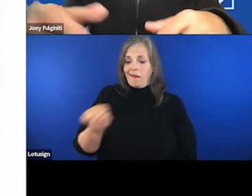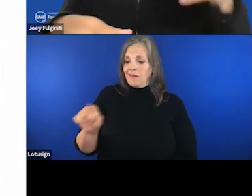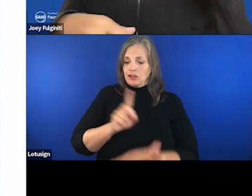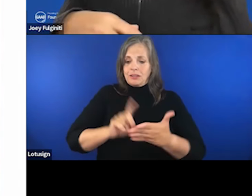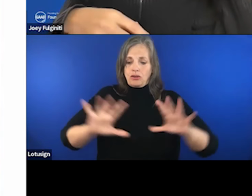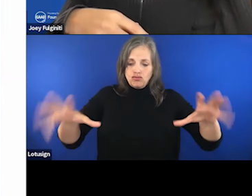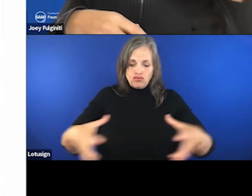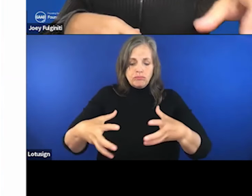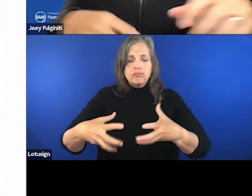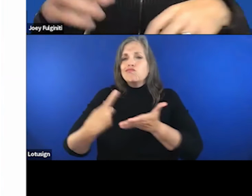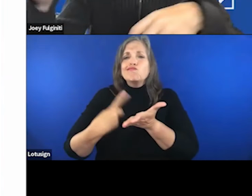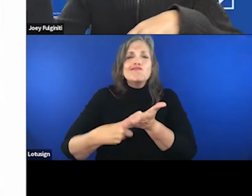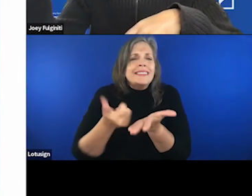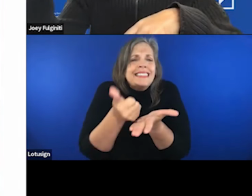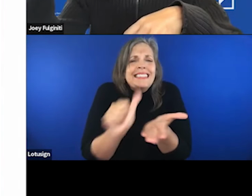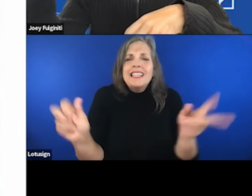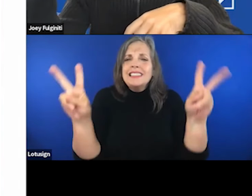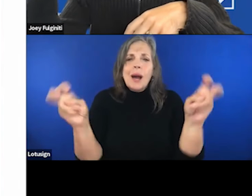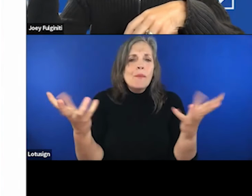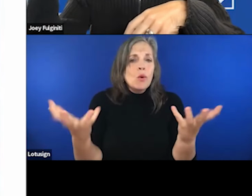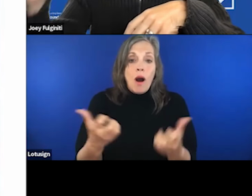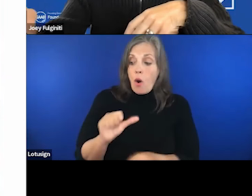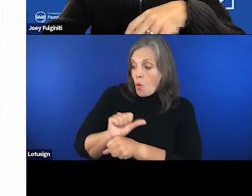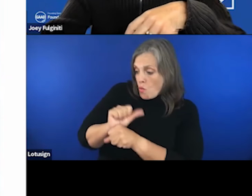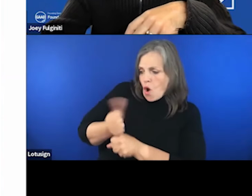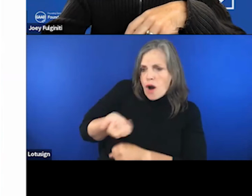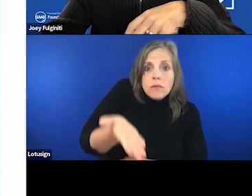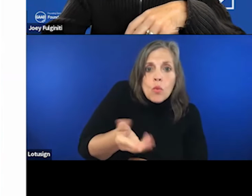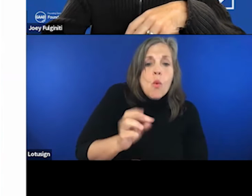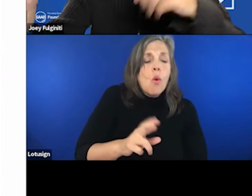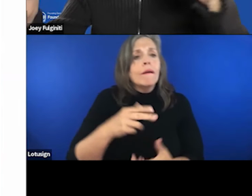they could talk about their work they could talk about stuff outside of work that's inspirational